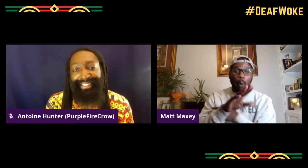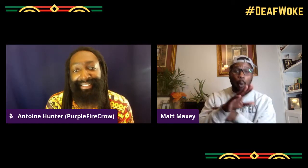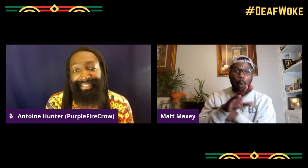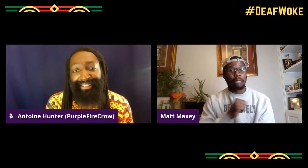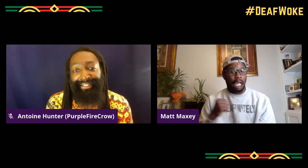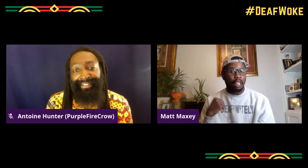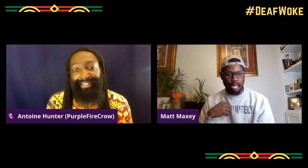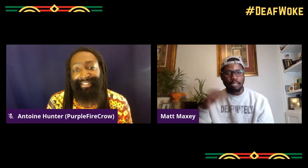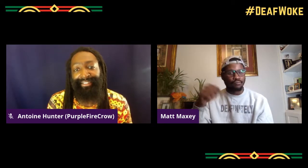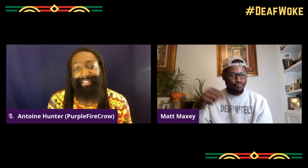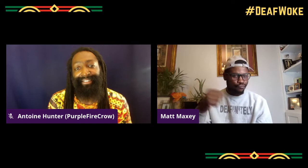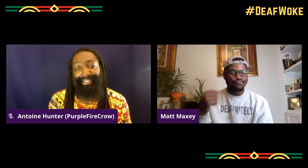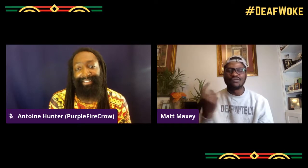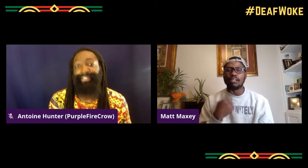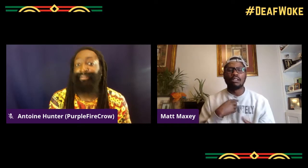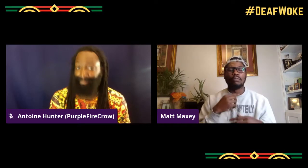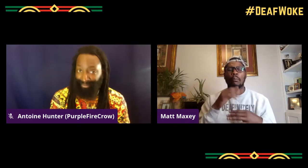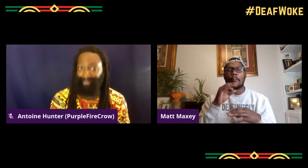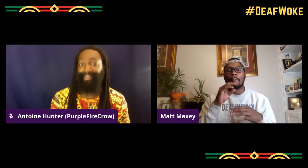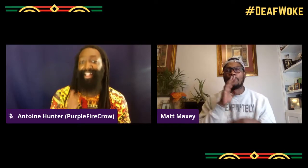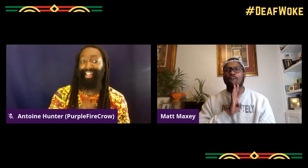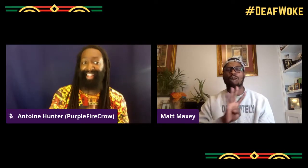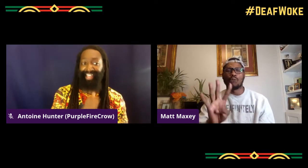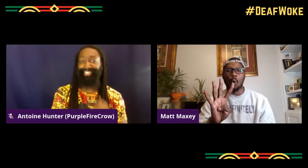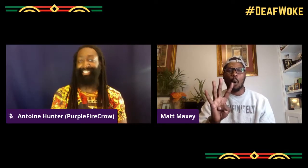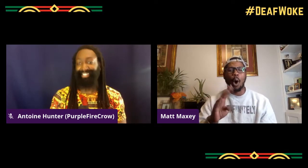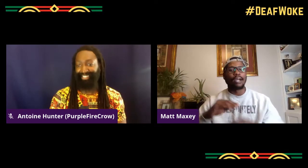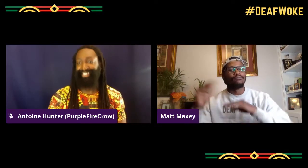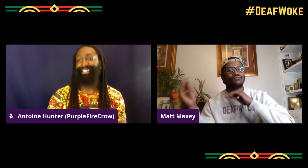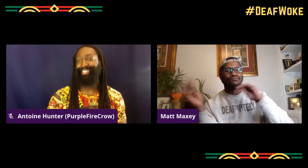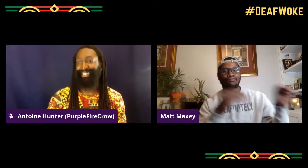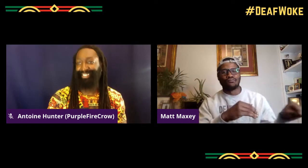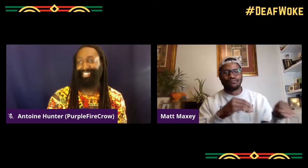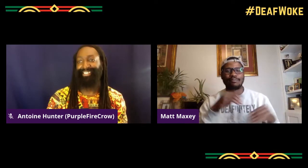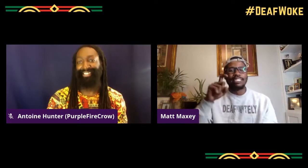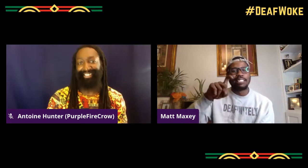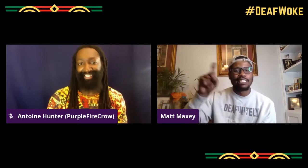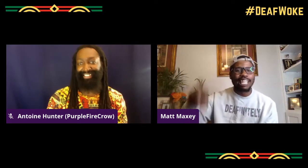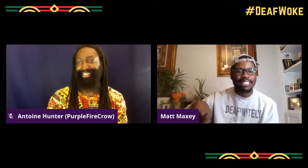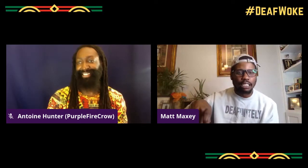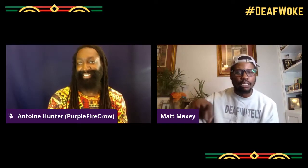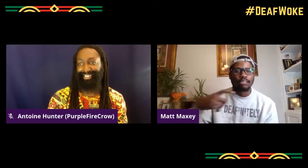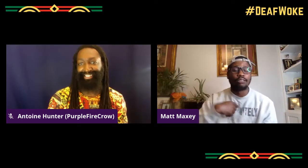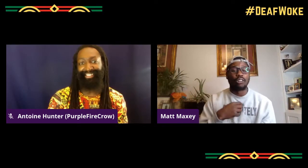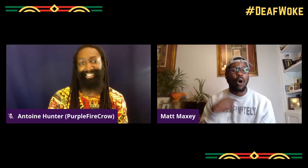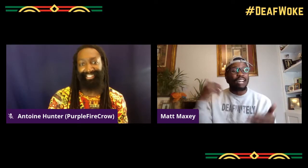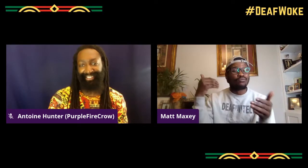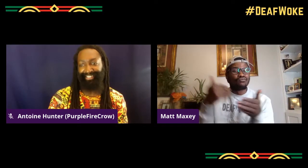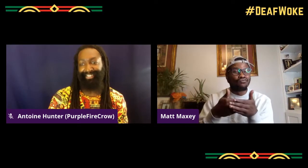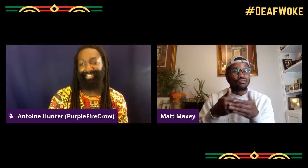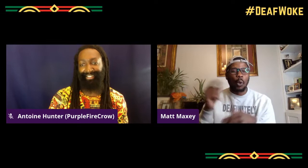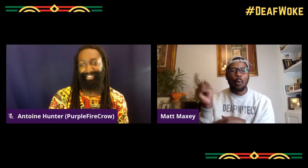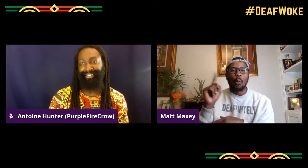Yeah. I was born in Atlanta. I was about four when I moved over to Texas.